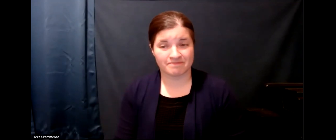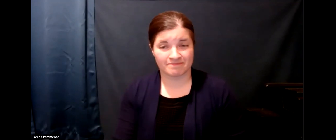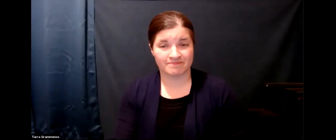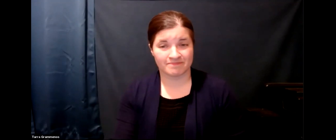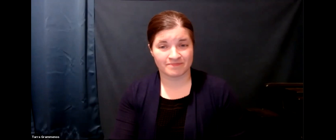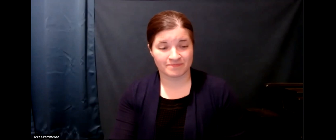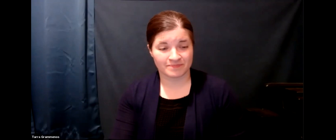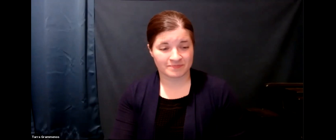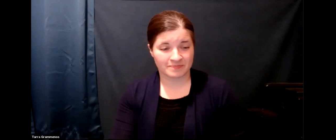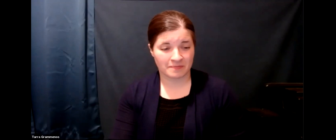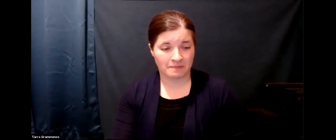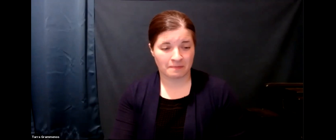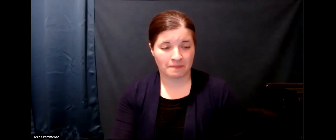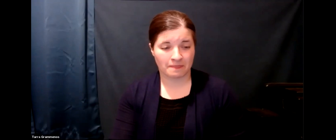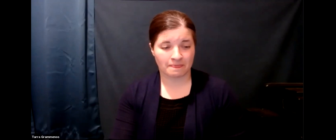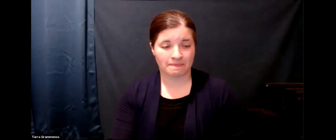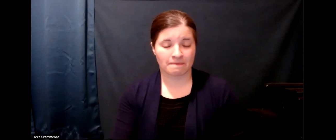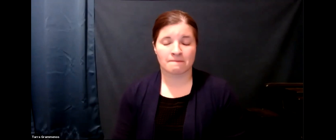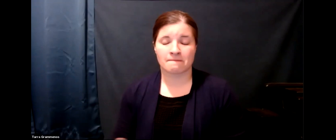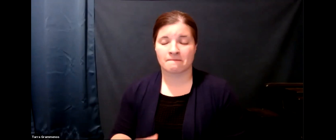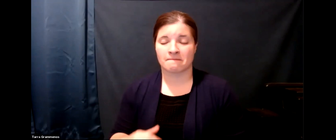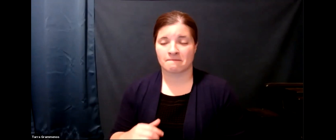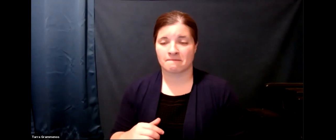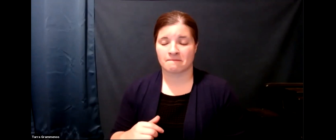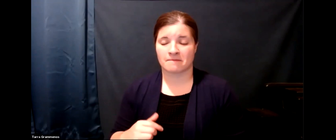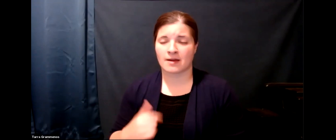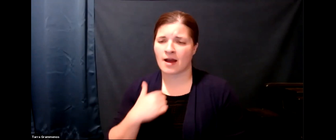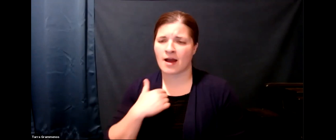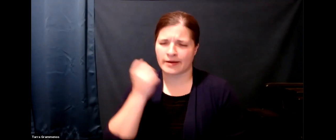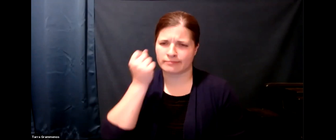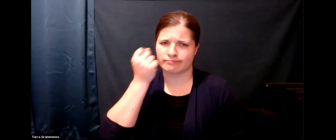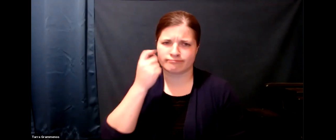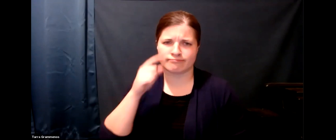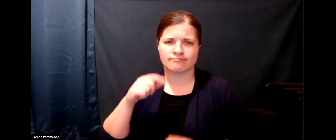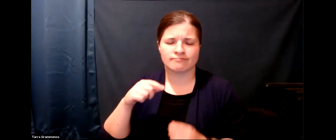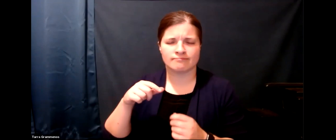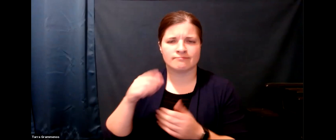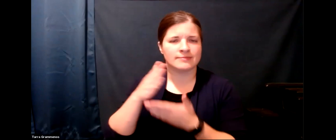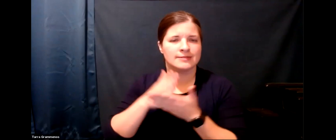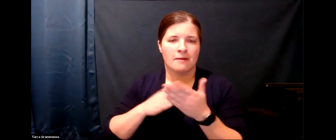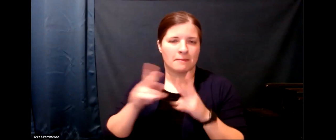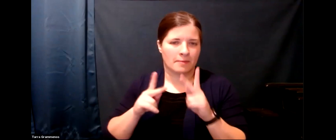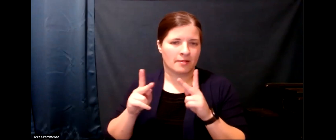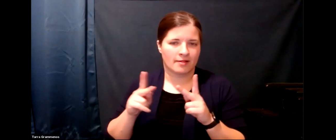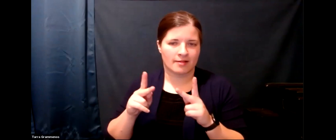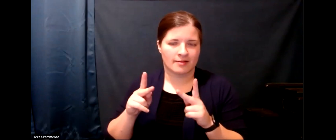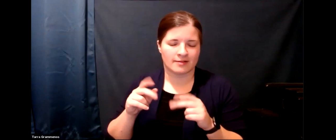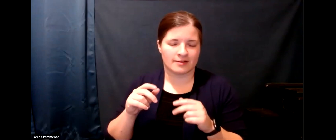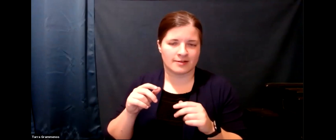It's -- I understand that some people don't have VRS